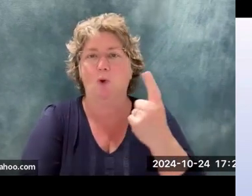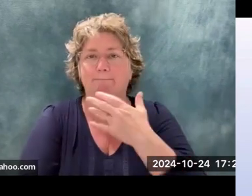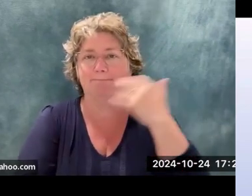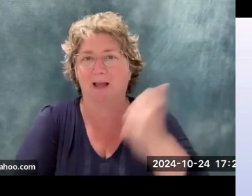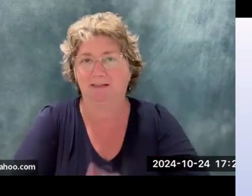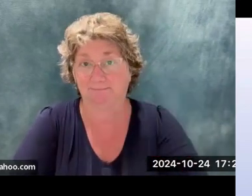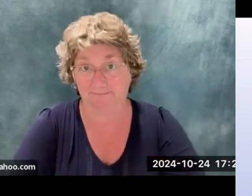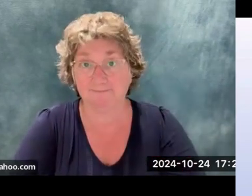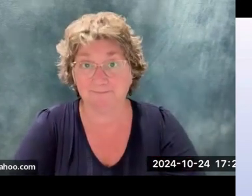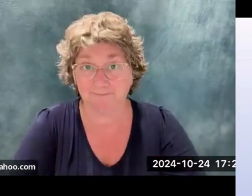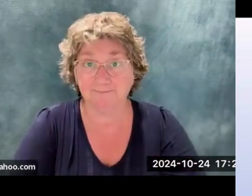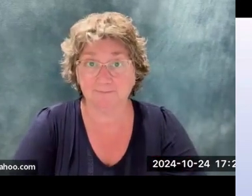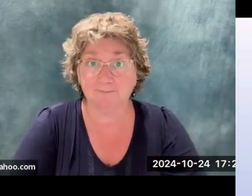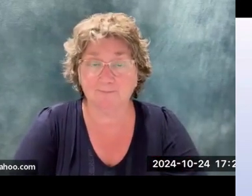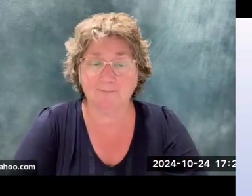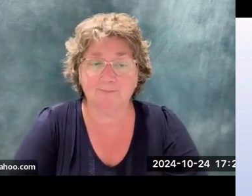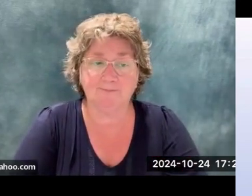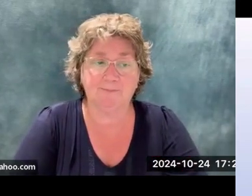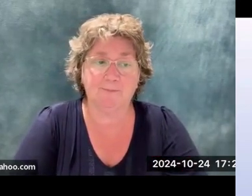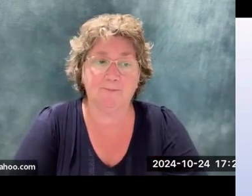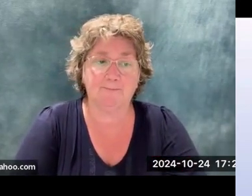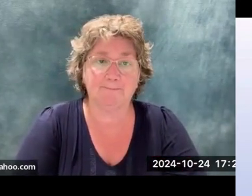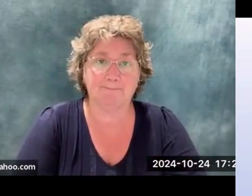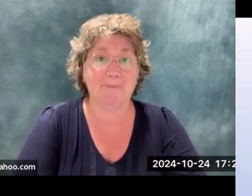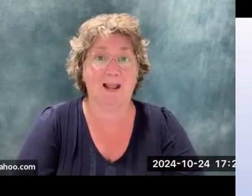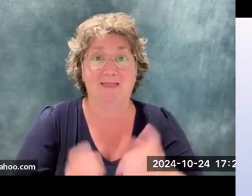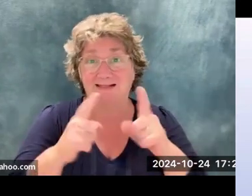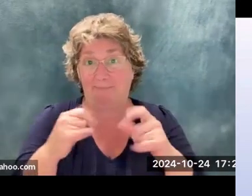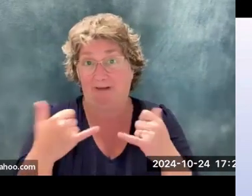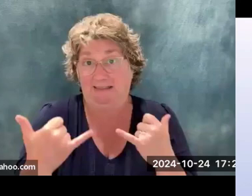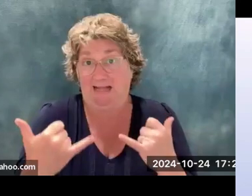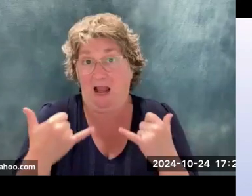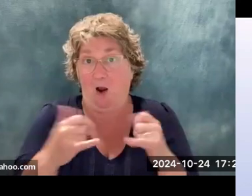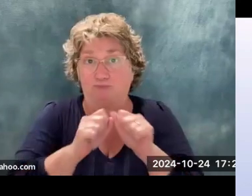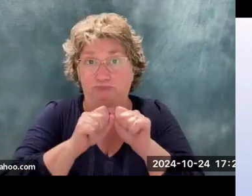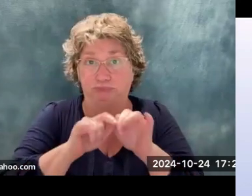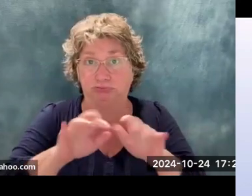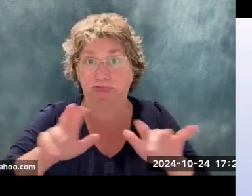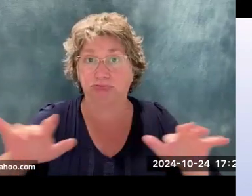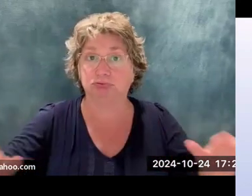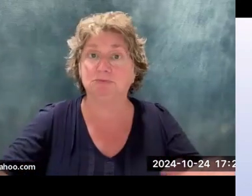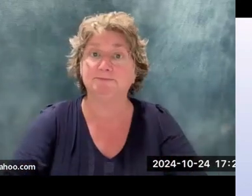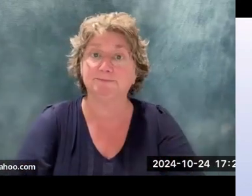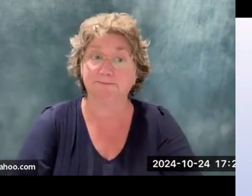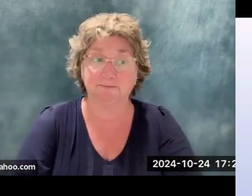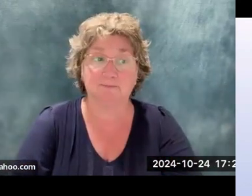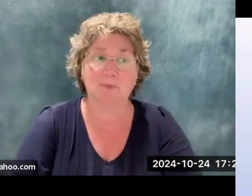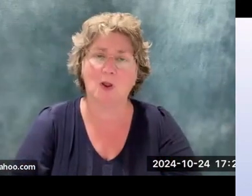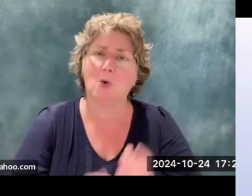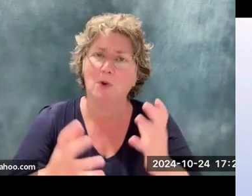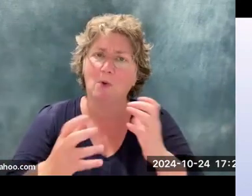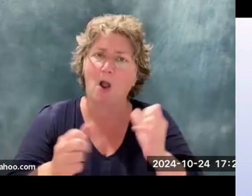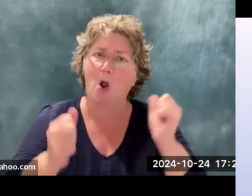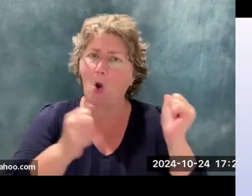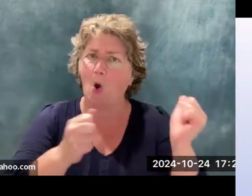COVID-19 virus strain that's happening right now. We want to give all adults the tetanus, diphtheria,